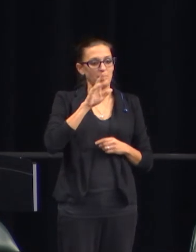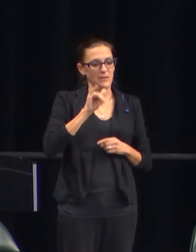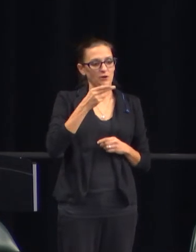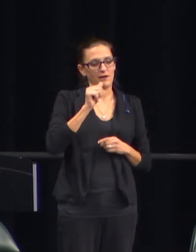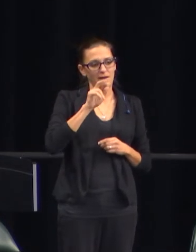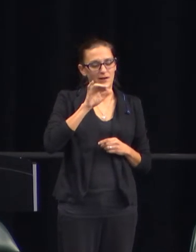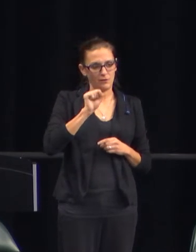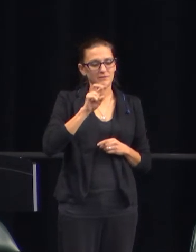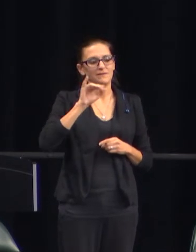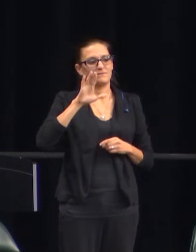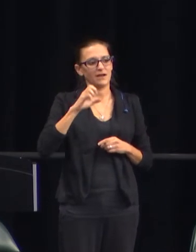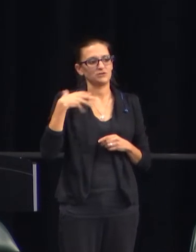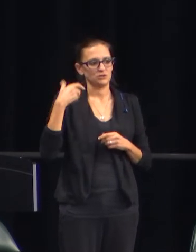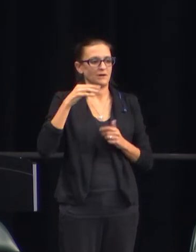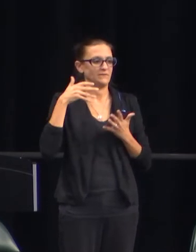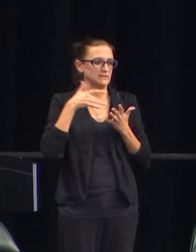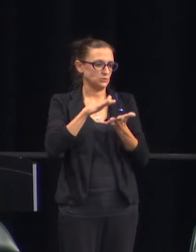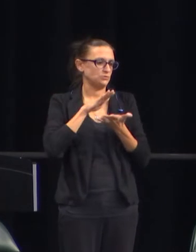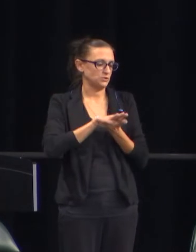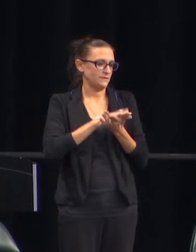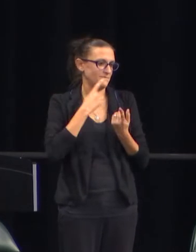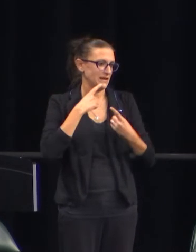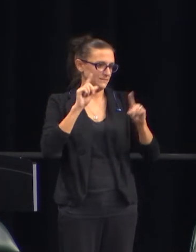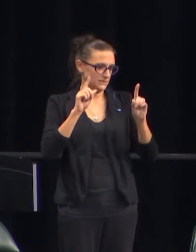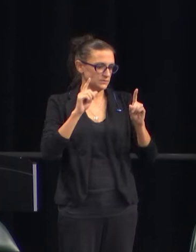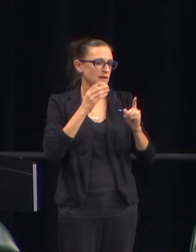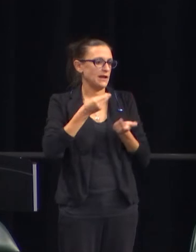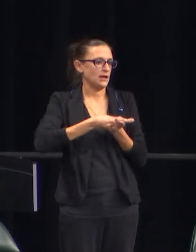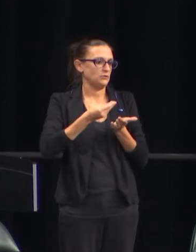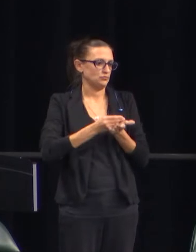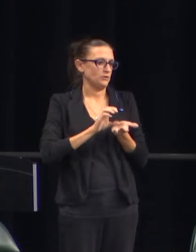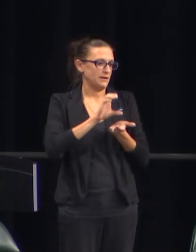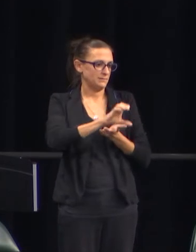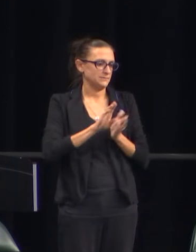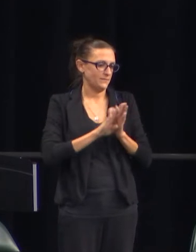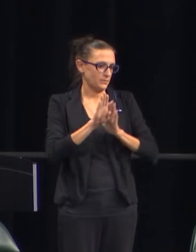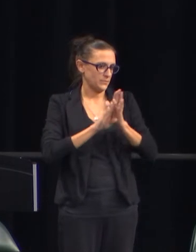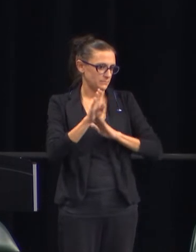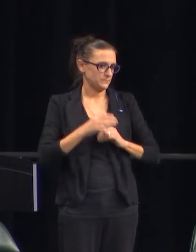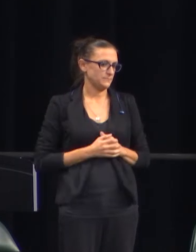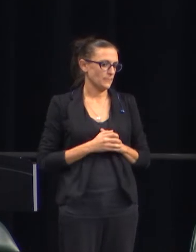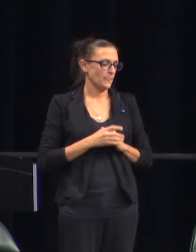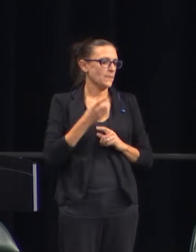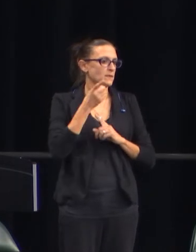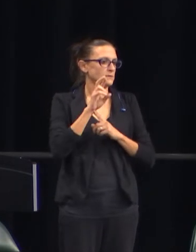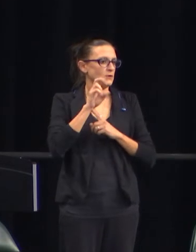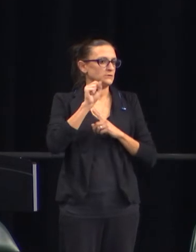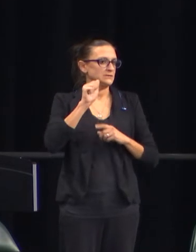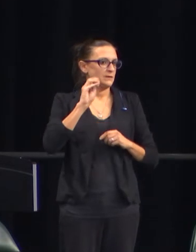Vice Chancellor of Institutional Effectiveness and Grant Development. Dr. Samantha Croft,